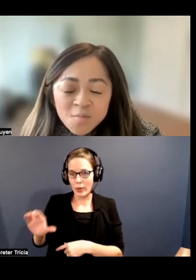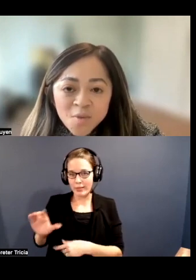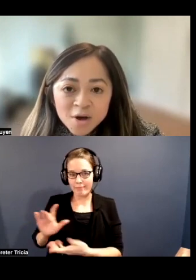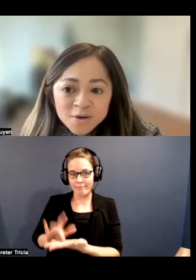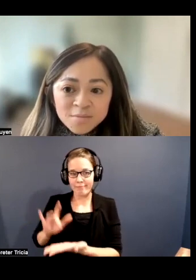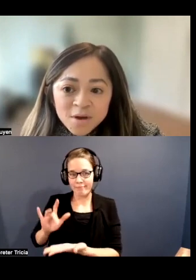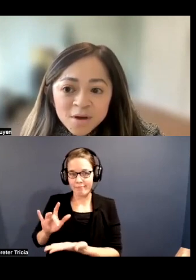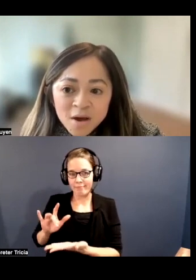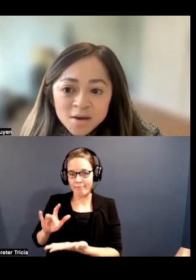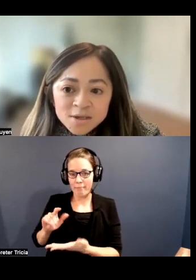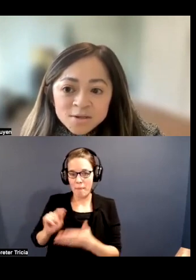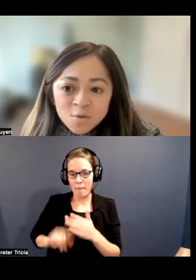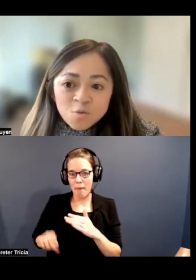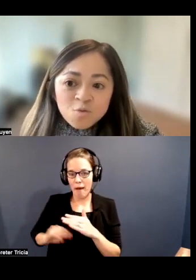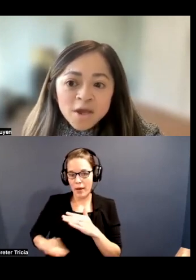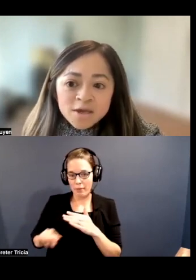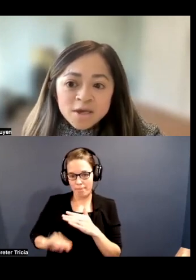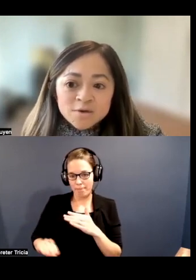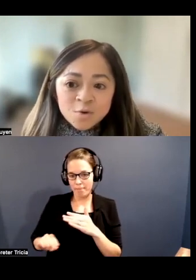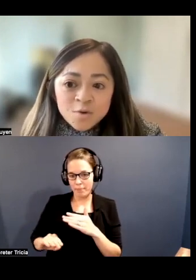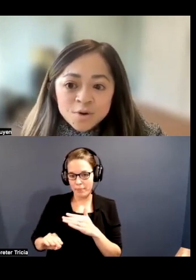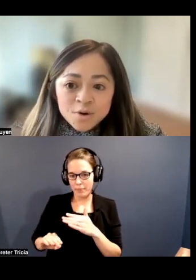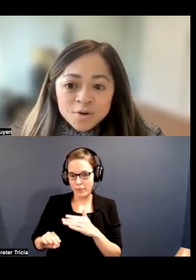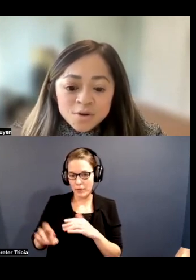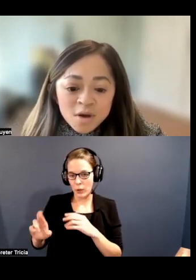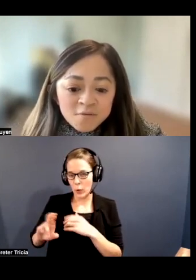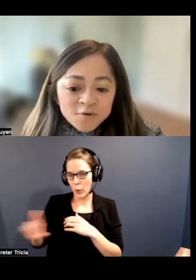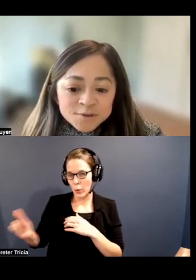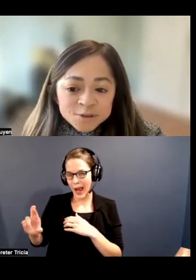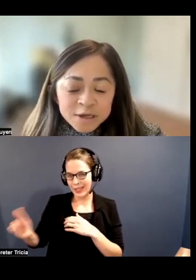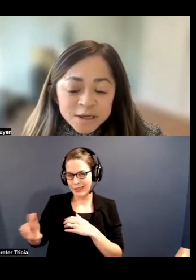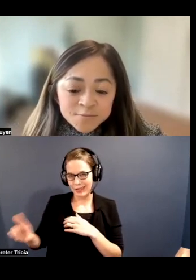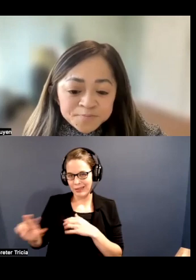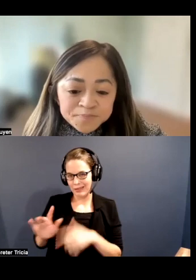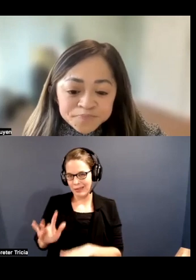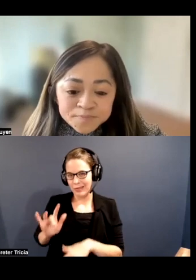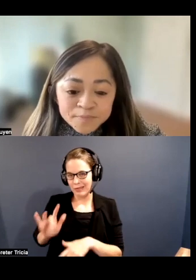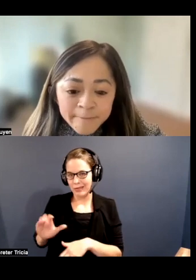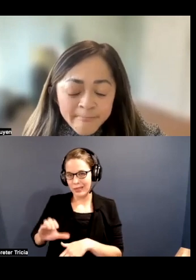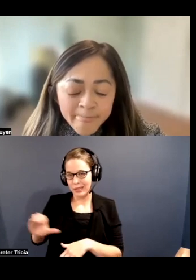the bottom right hand corner of your screen.